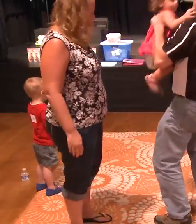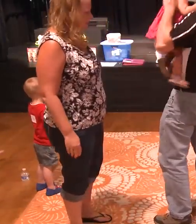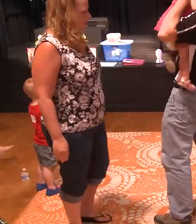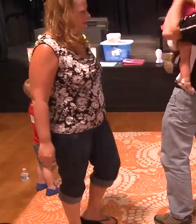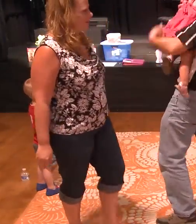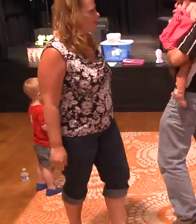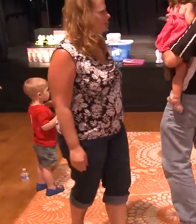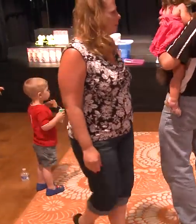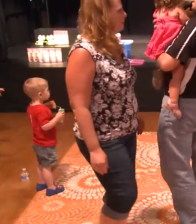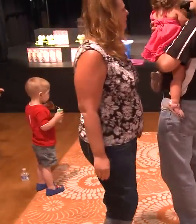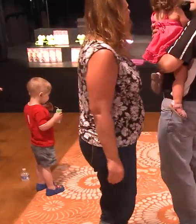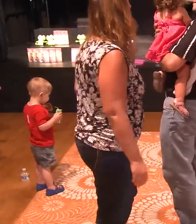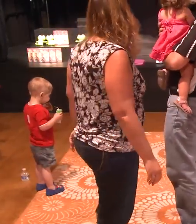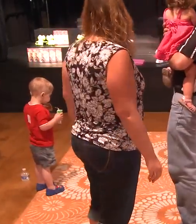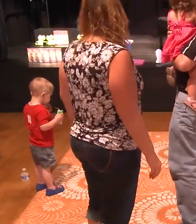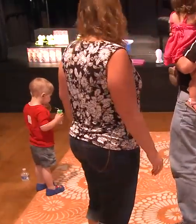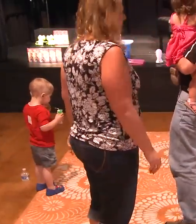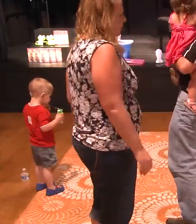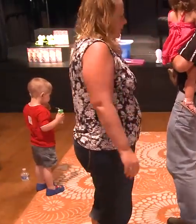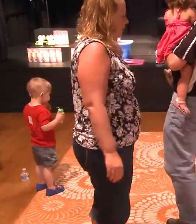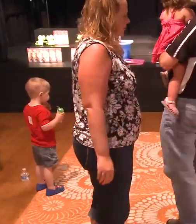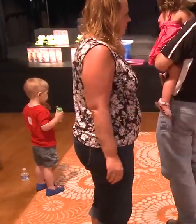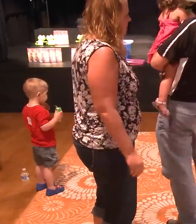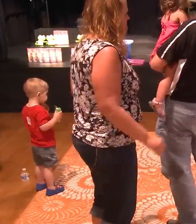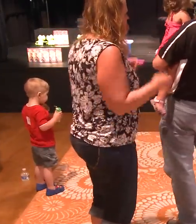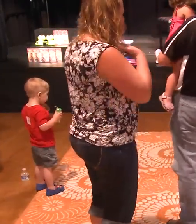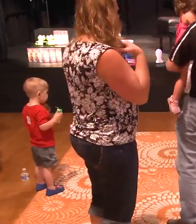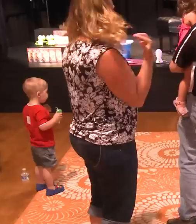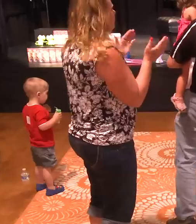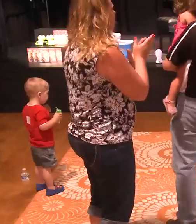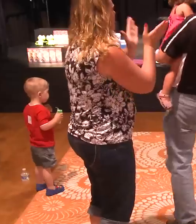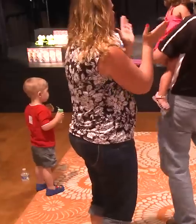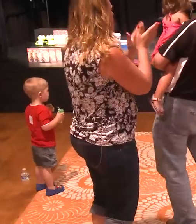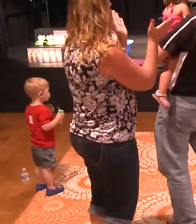Come here Spence. Let's celebrate Let's clap our hands